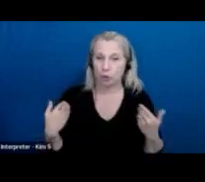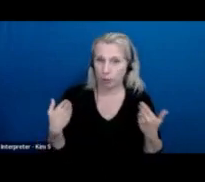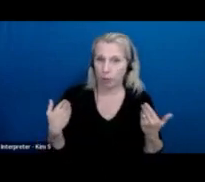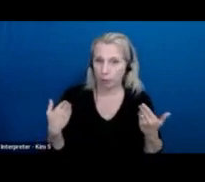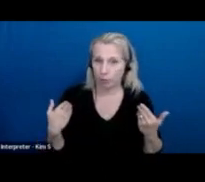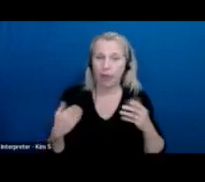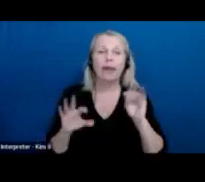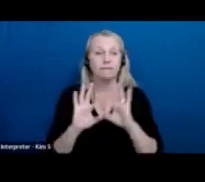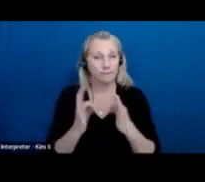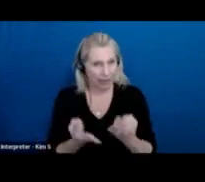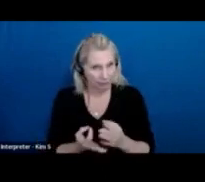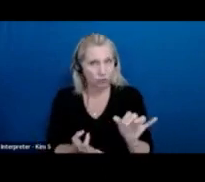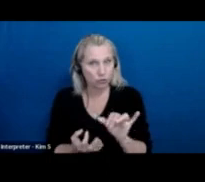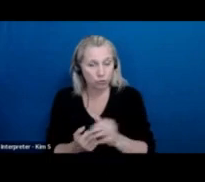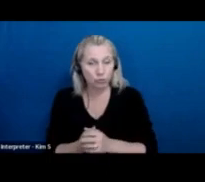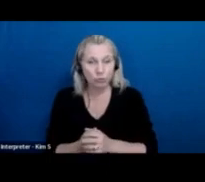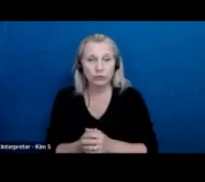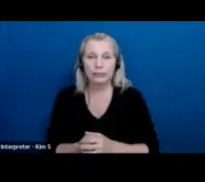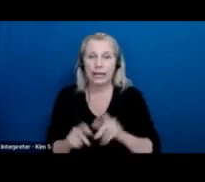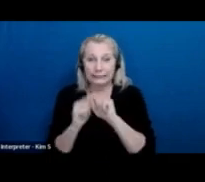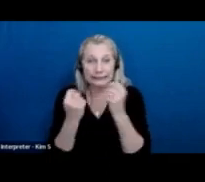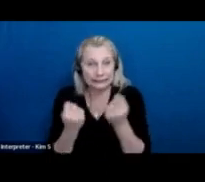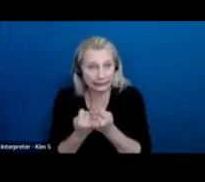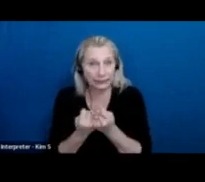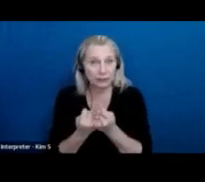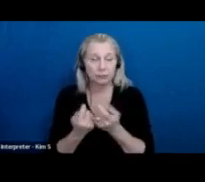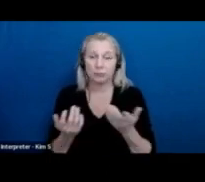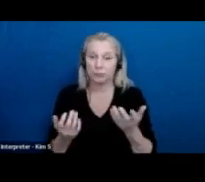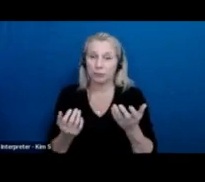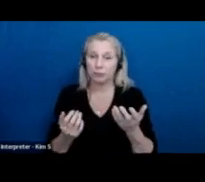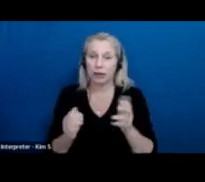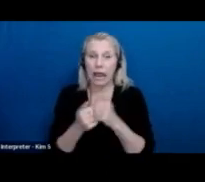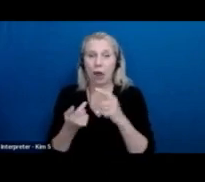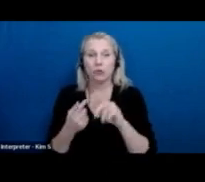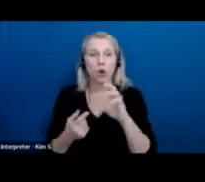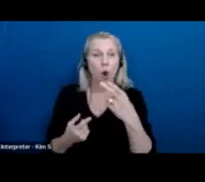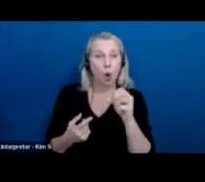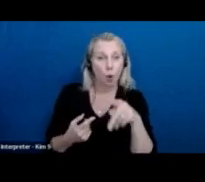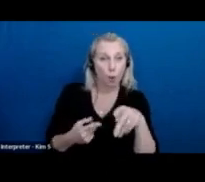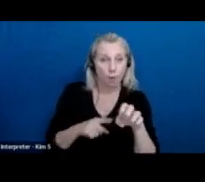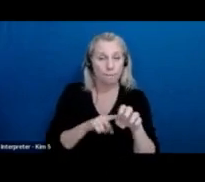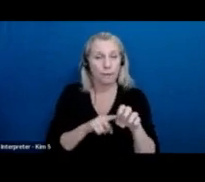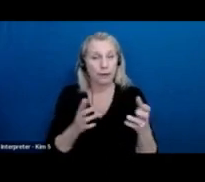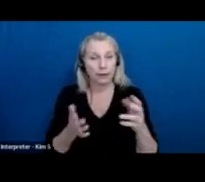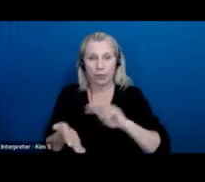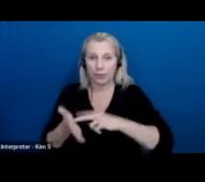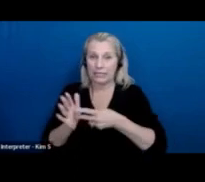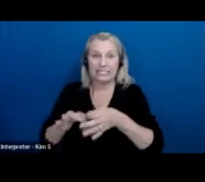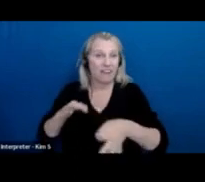families, as well as team members how to vote. The definition of hope is that the